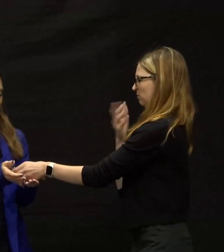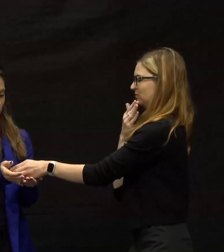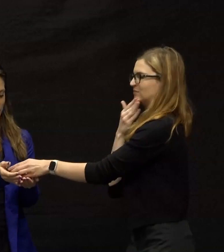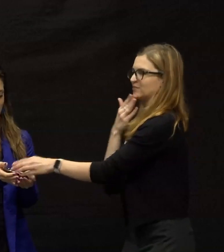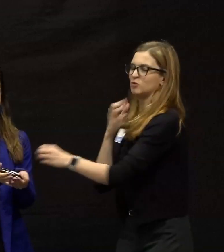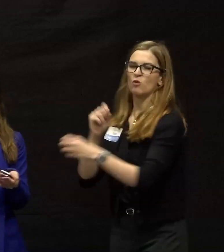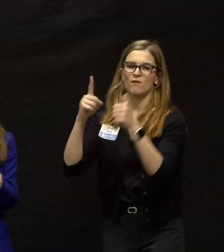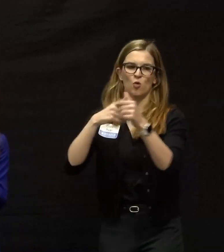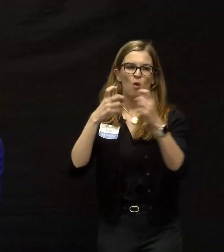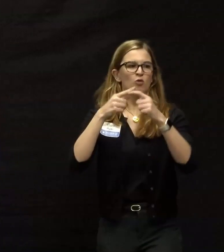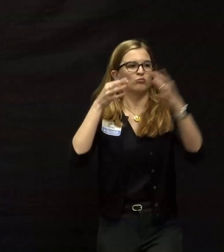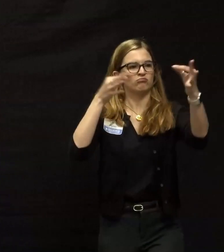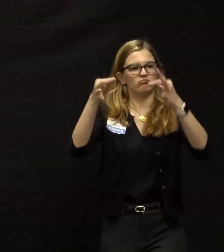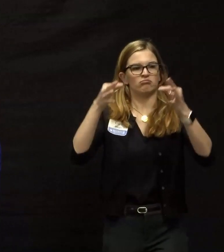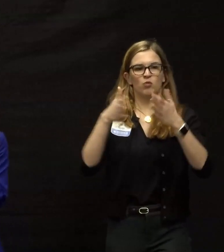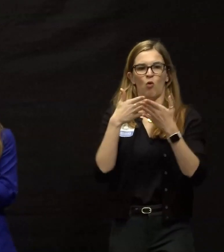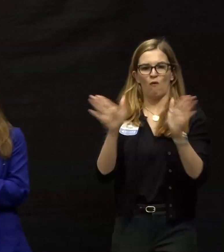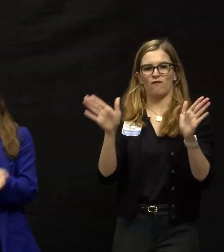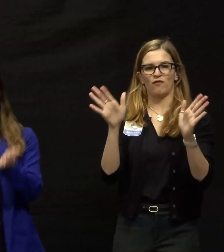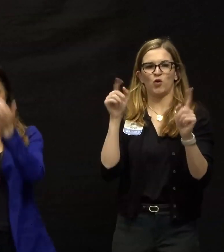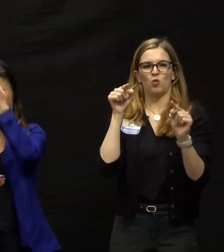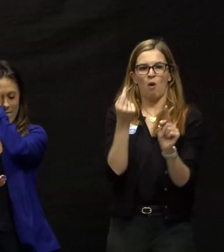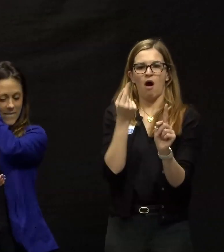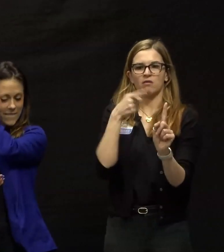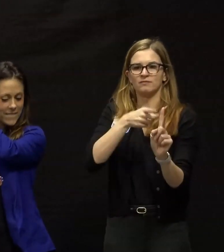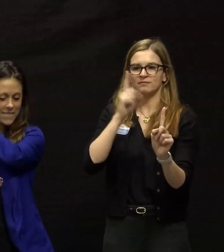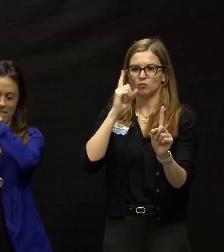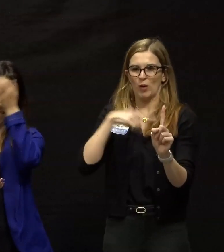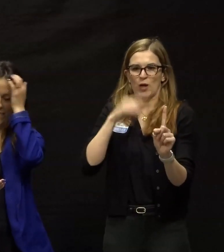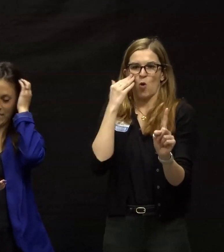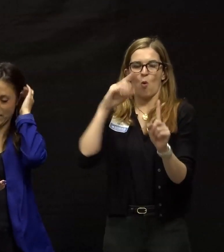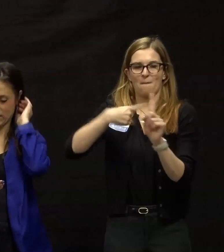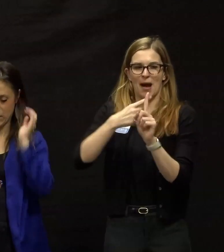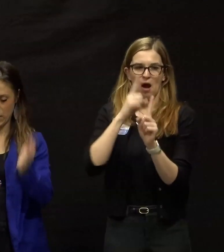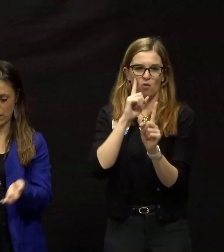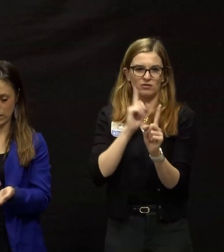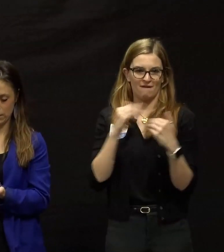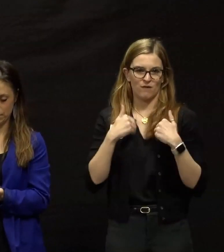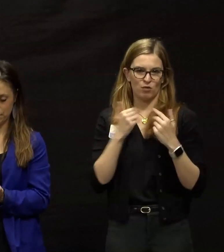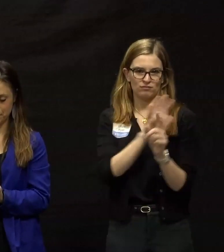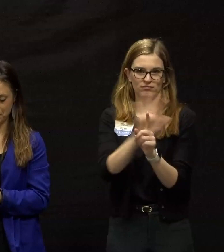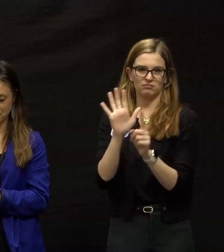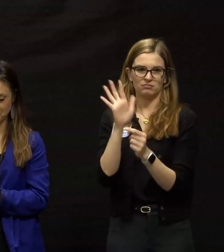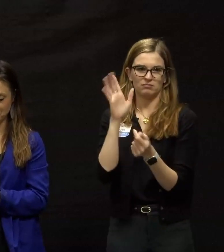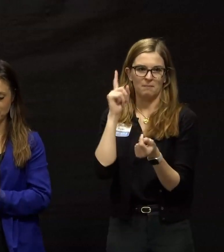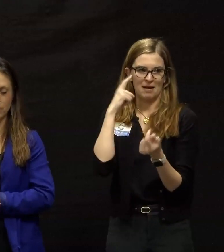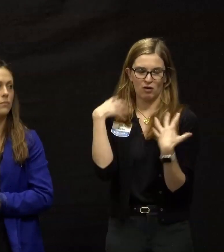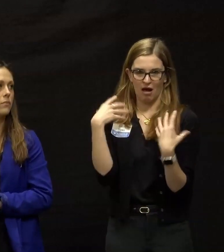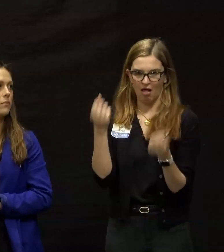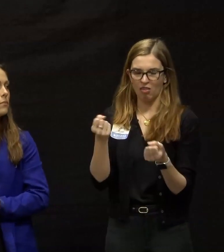Do you mind holding that clicker for me? So first, I do wanna give you an overall view of what we know about deaf youth